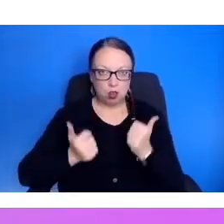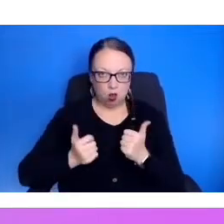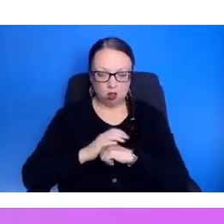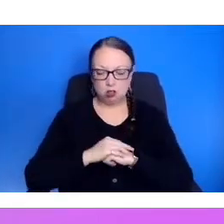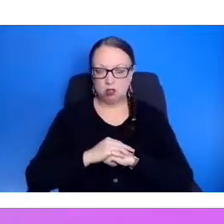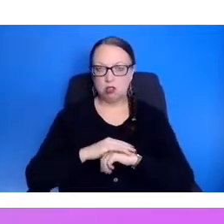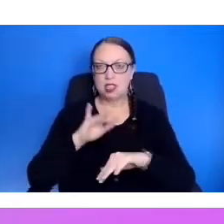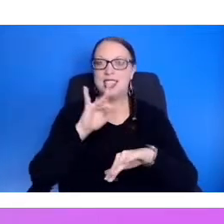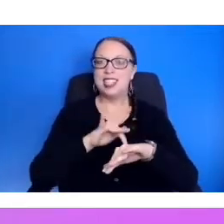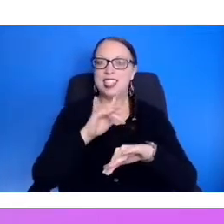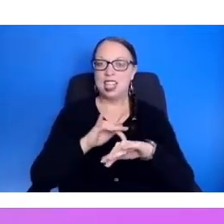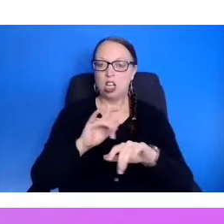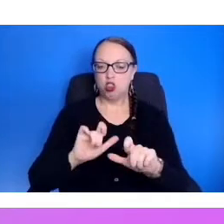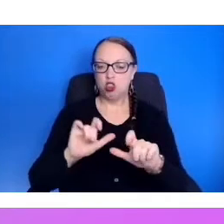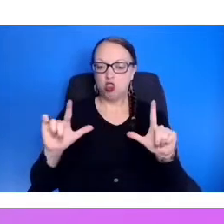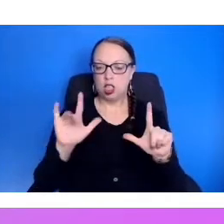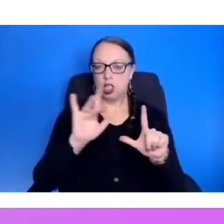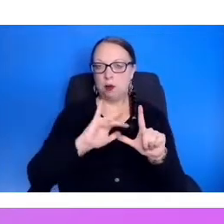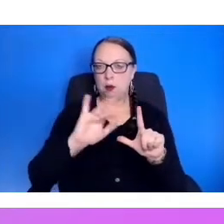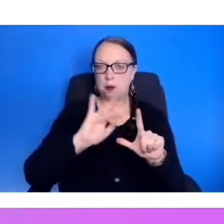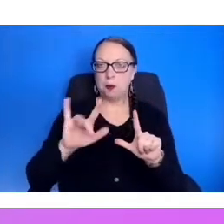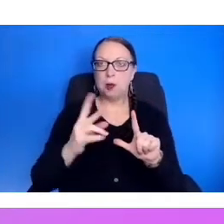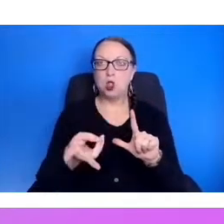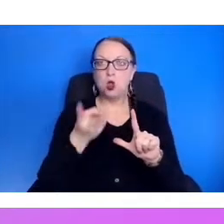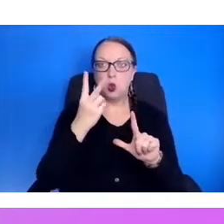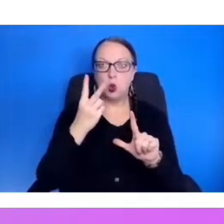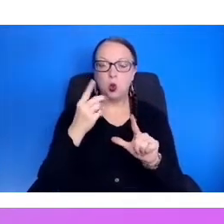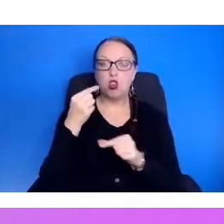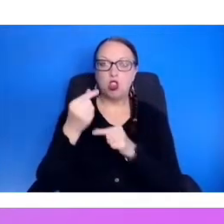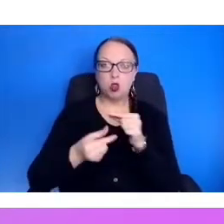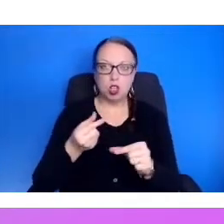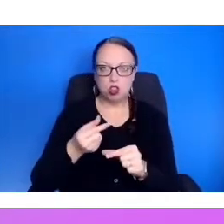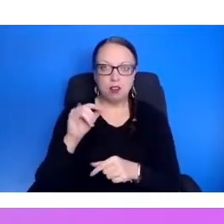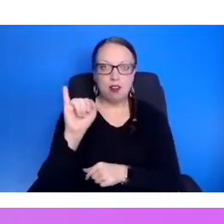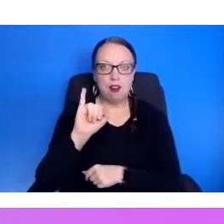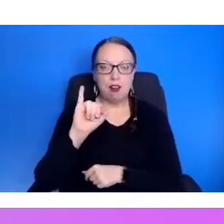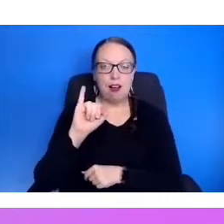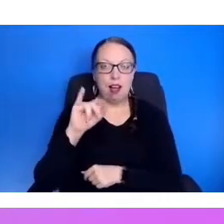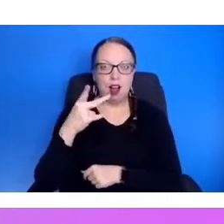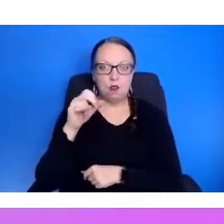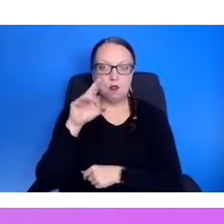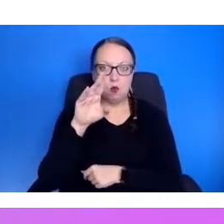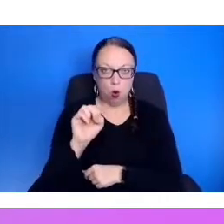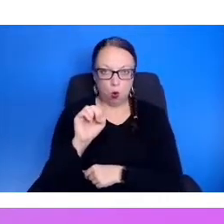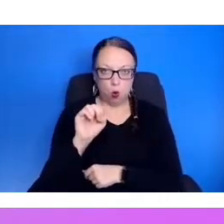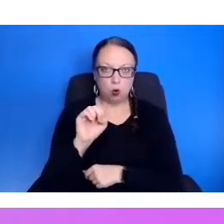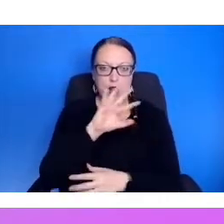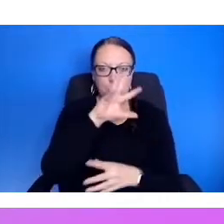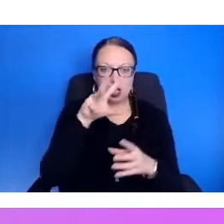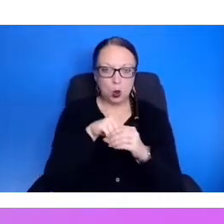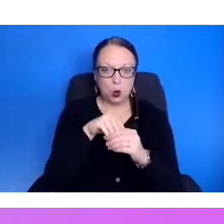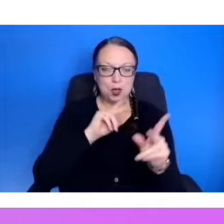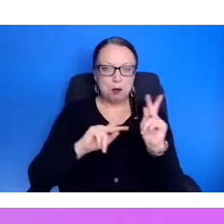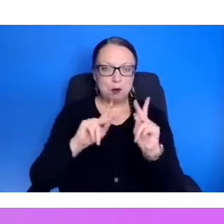it took two generations of the iPhone to have a touch screen that was inclusive to people with sight loss, when we look at XR and